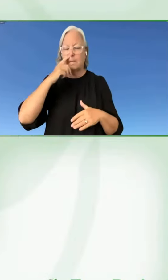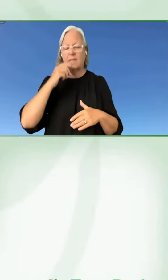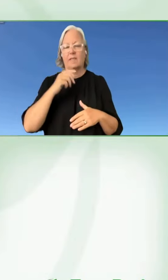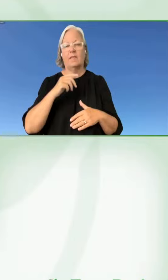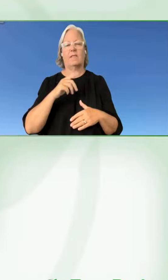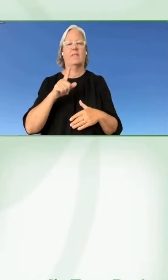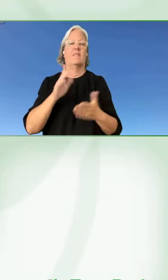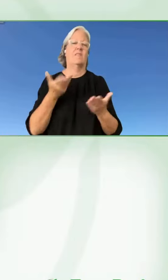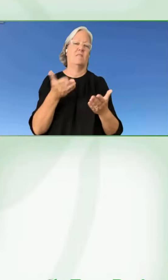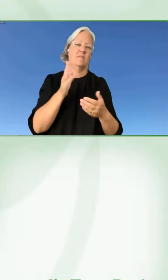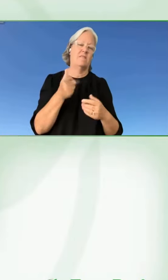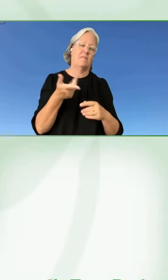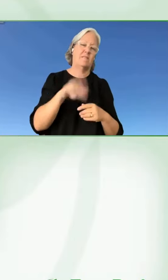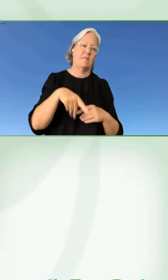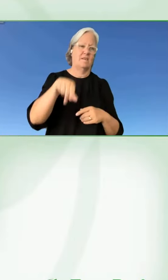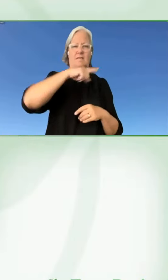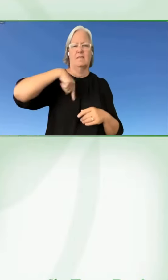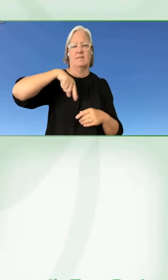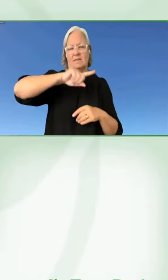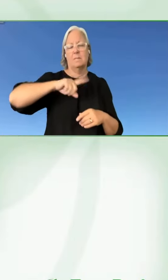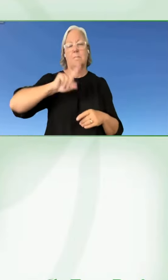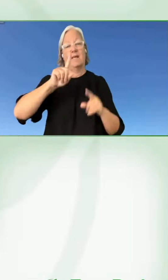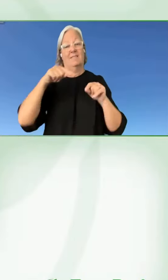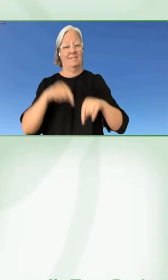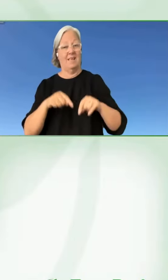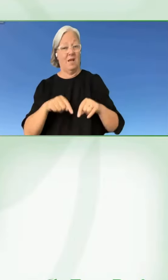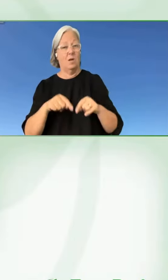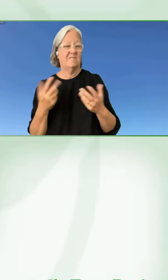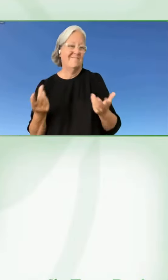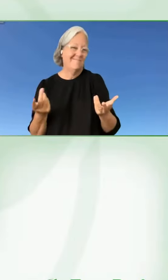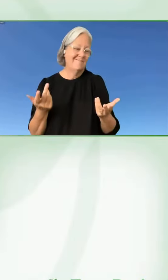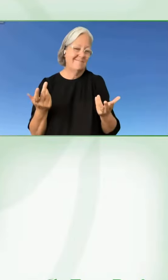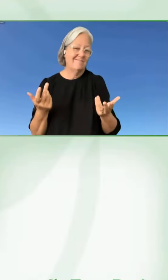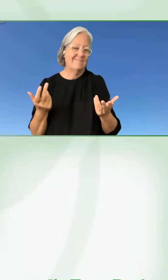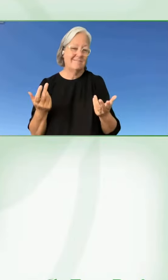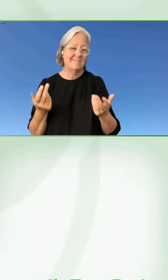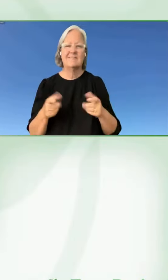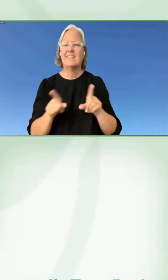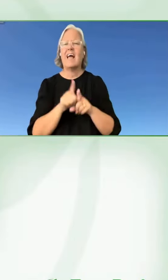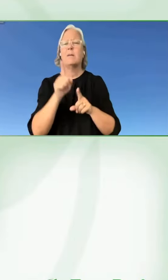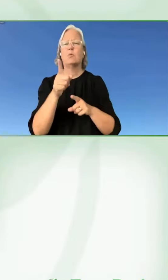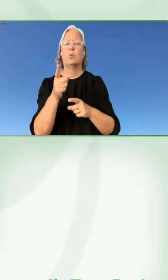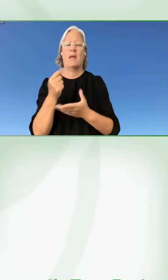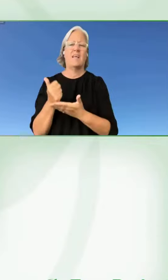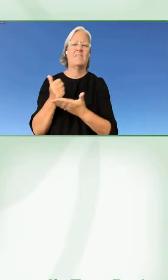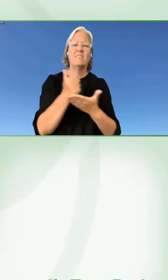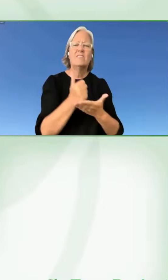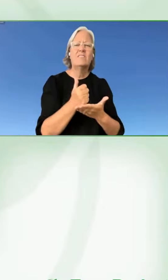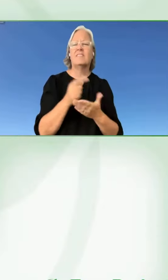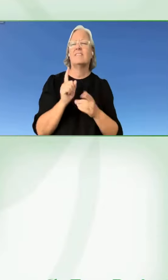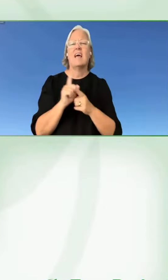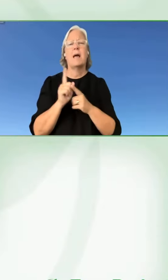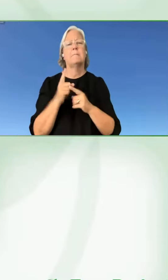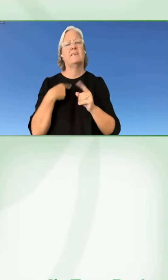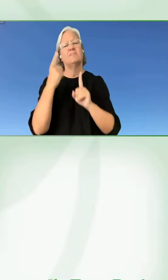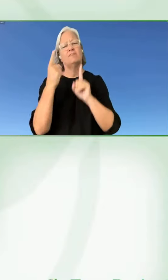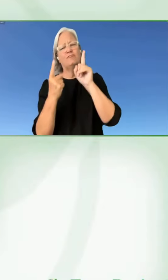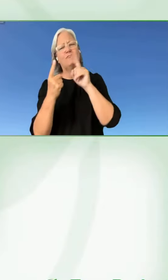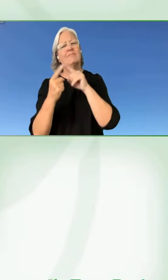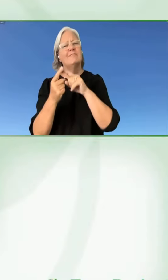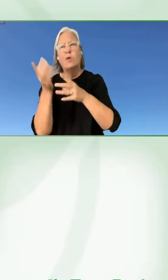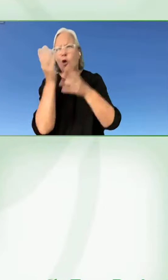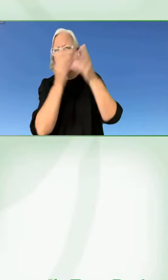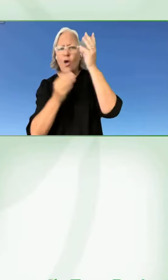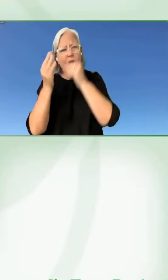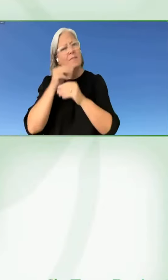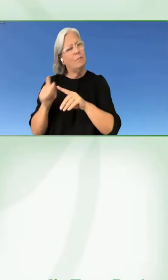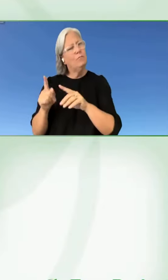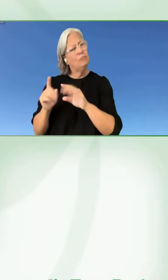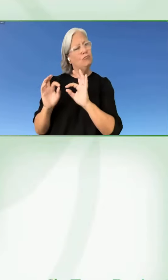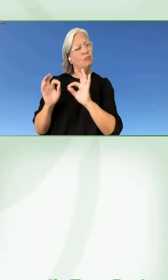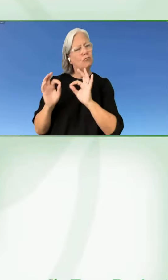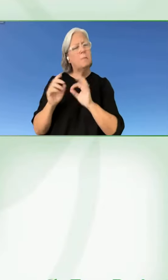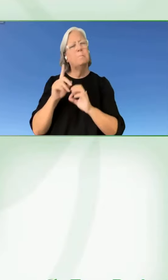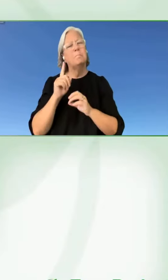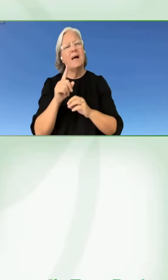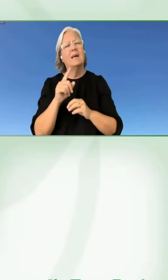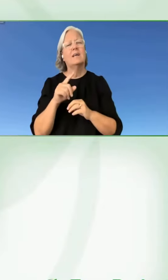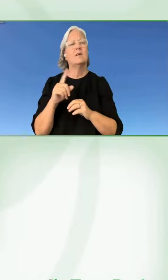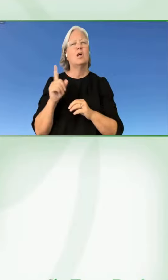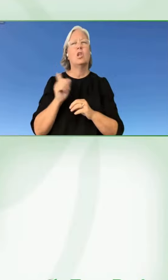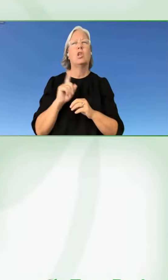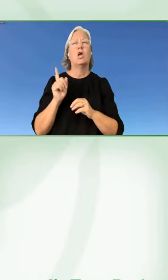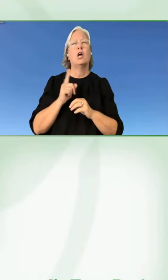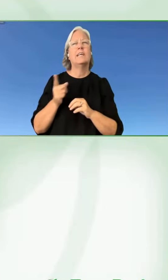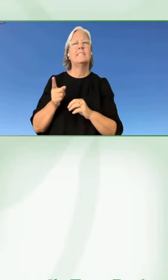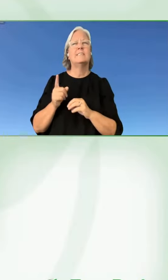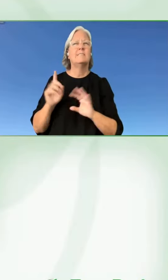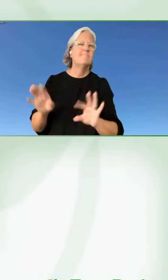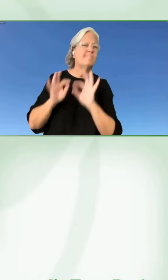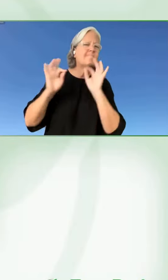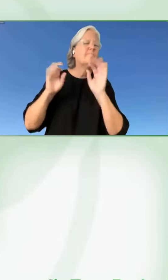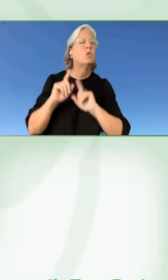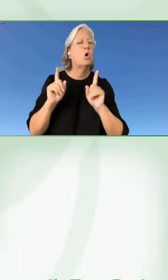So these APIs have helped businesses reduce turnaround time by at least 40%, cost by at